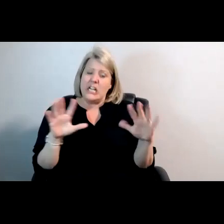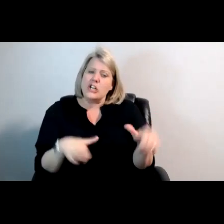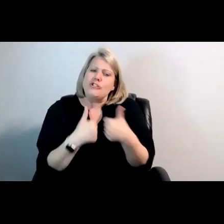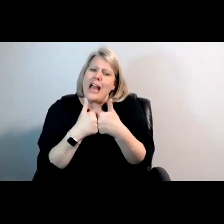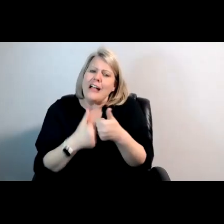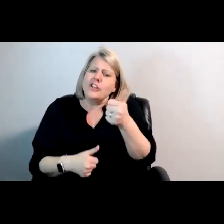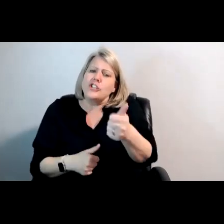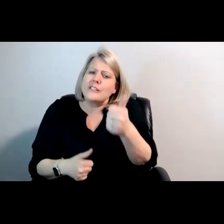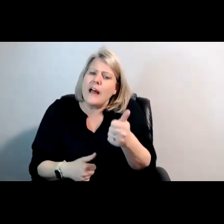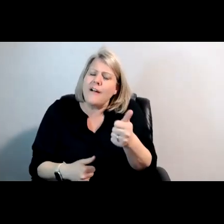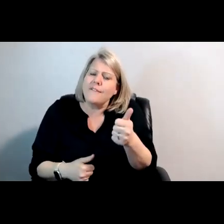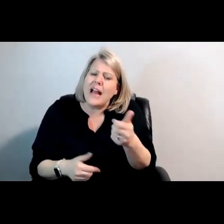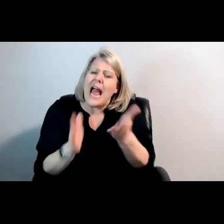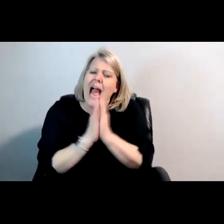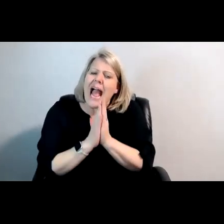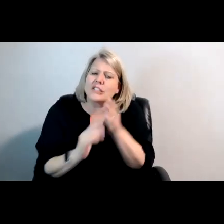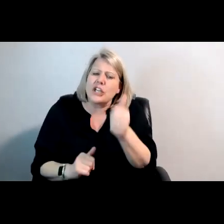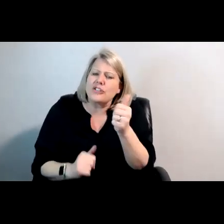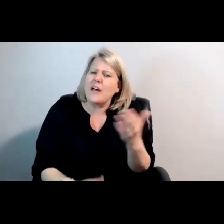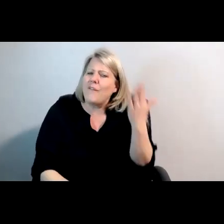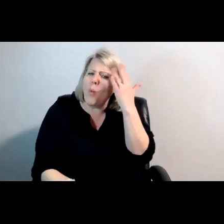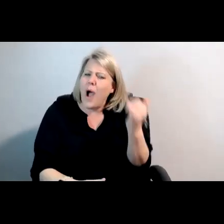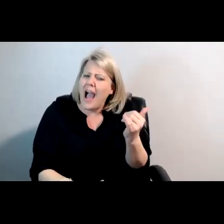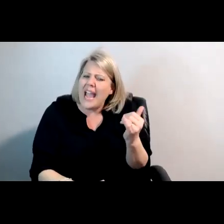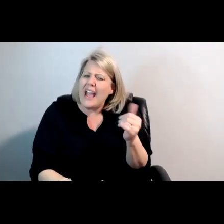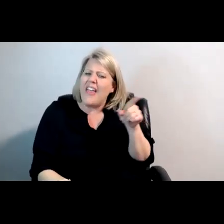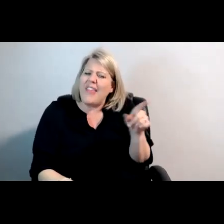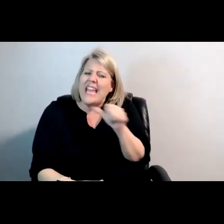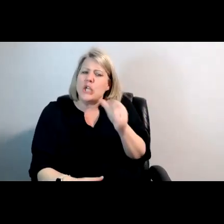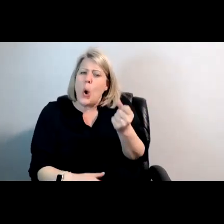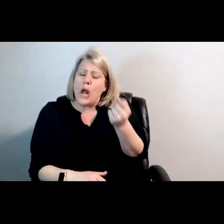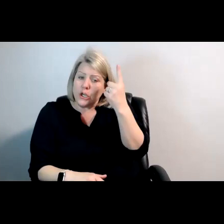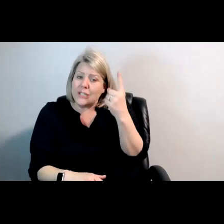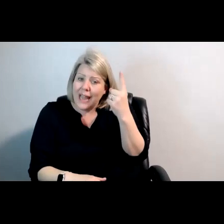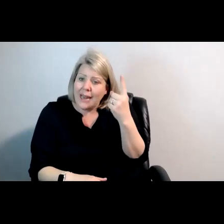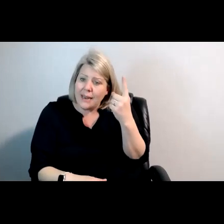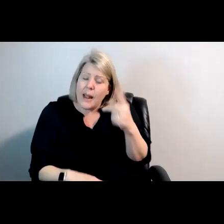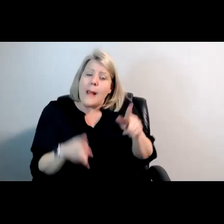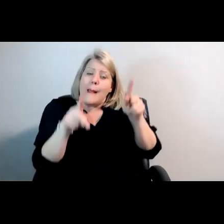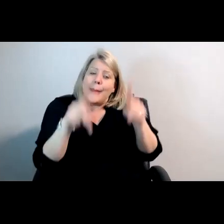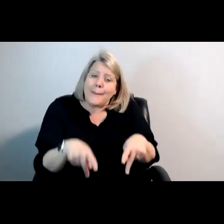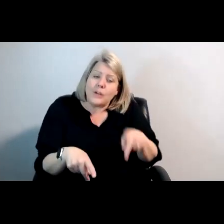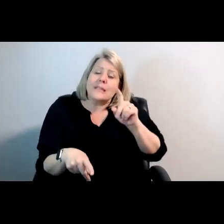and say why don't I think they understand. The person has to be able to provide informed consent,